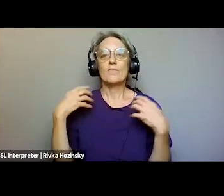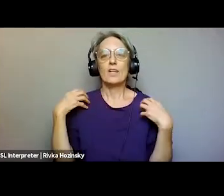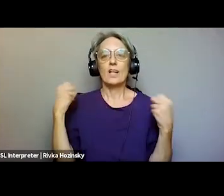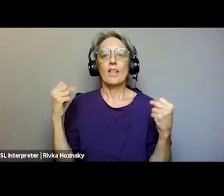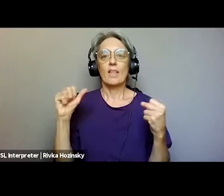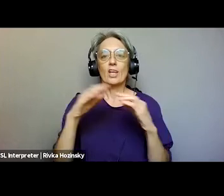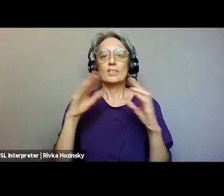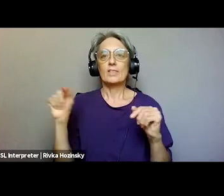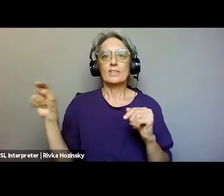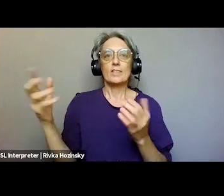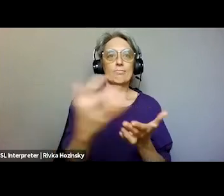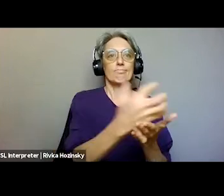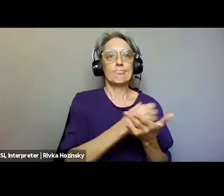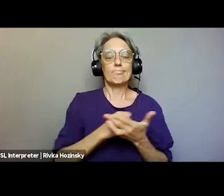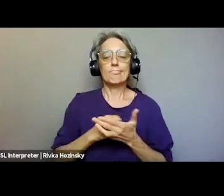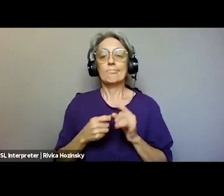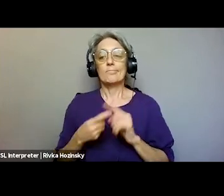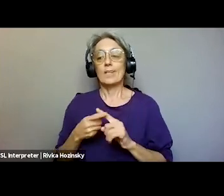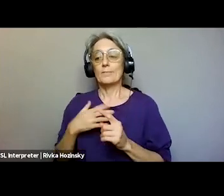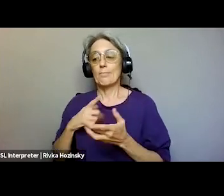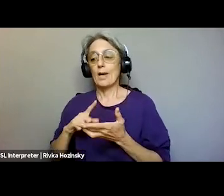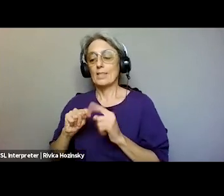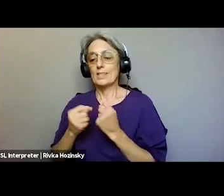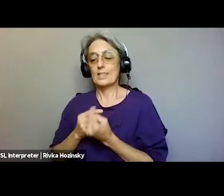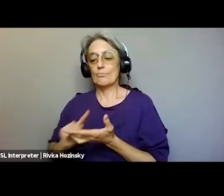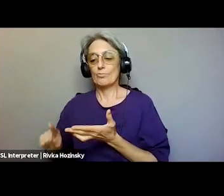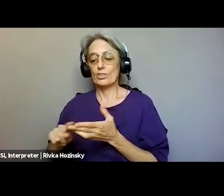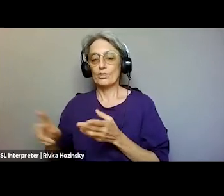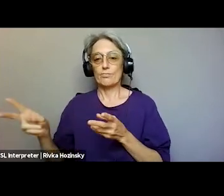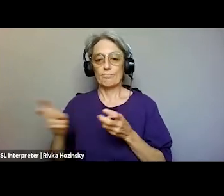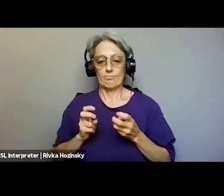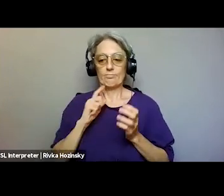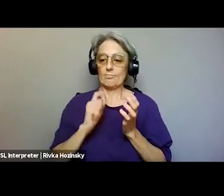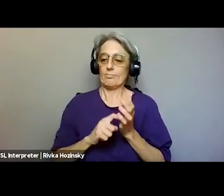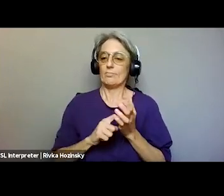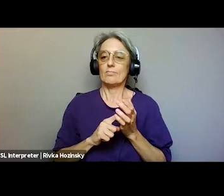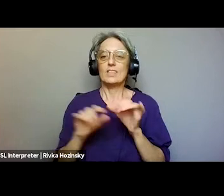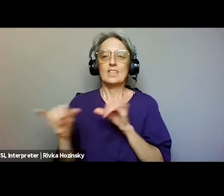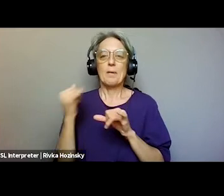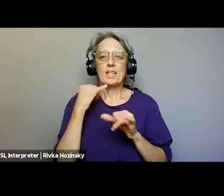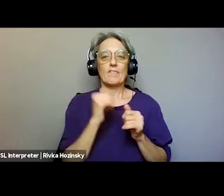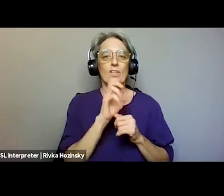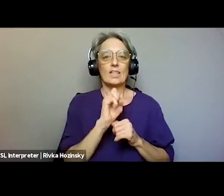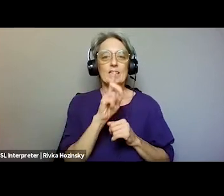and in the research from my team similar patterns as with emergency department visits with elevated